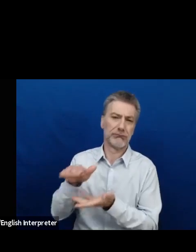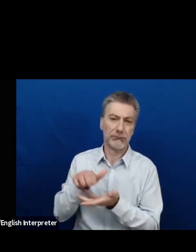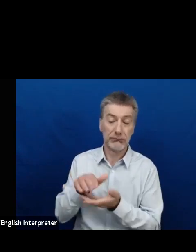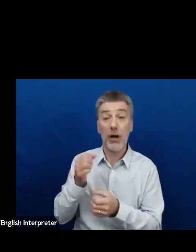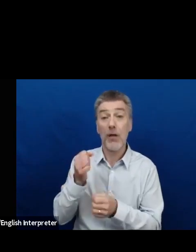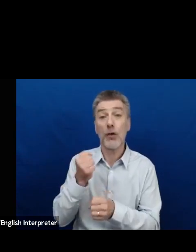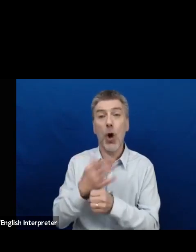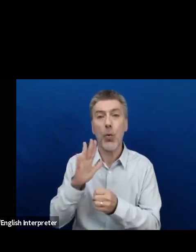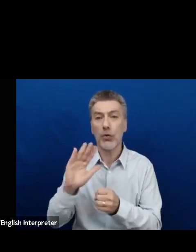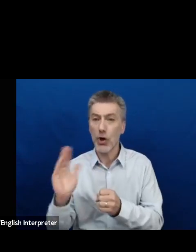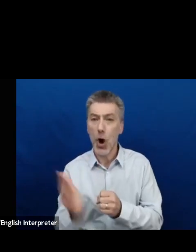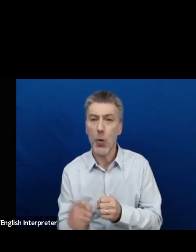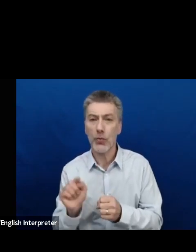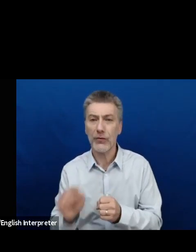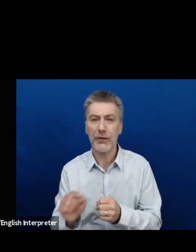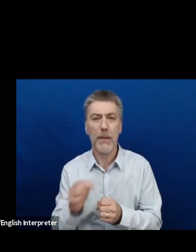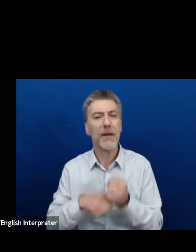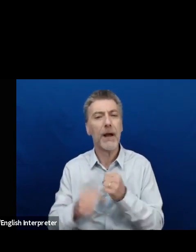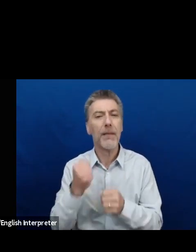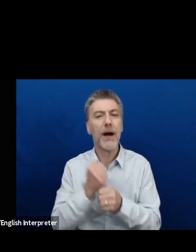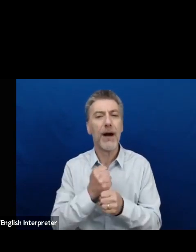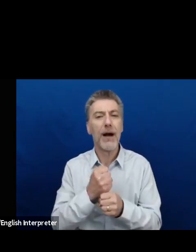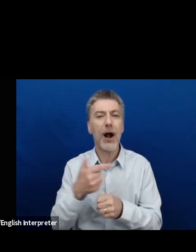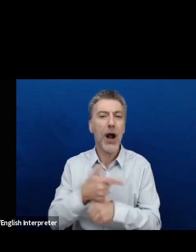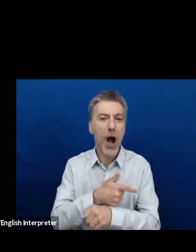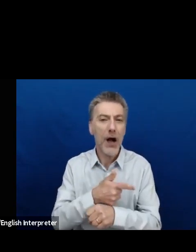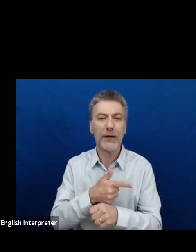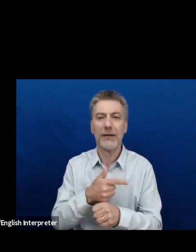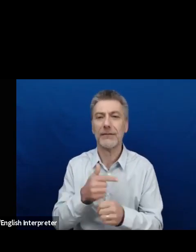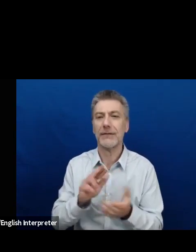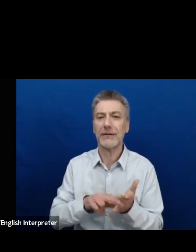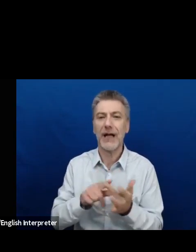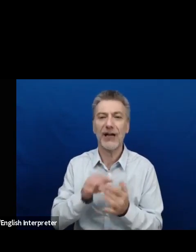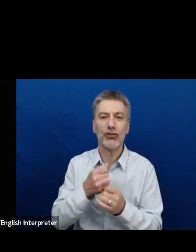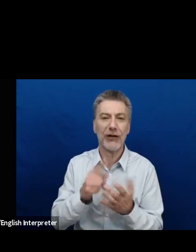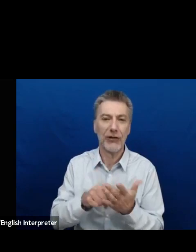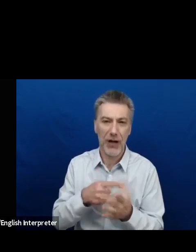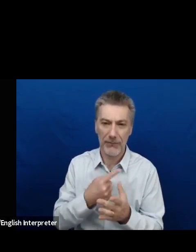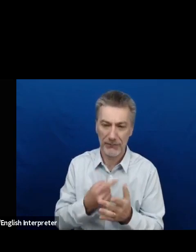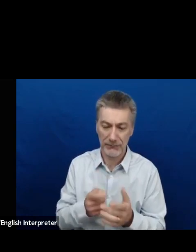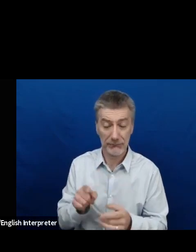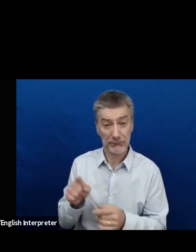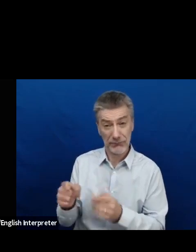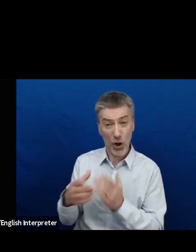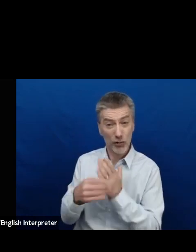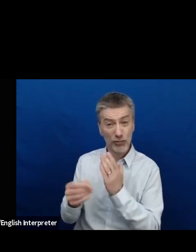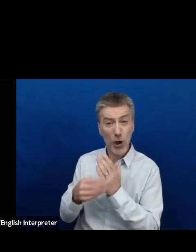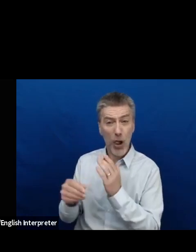needs of it's own national economy. Malaya was the most valuable